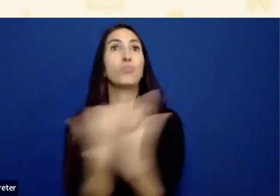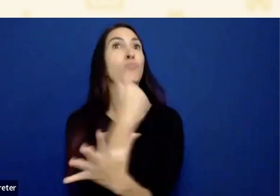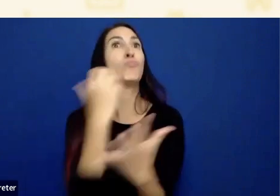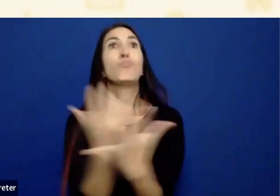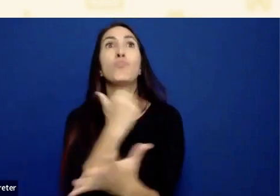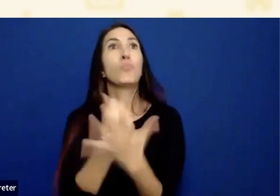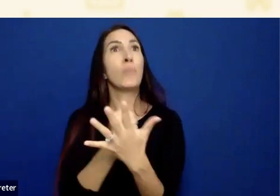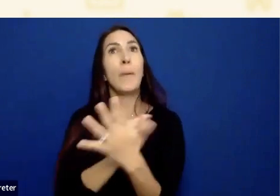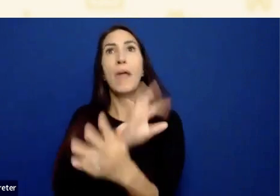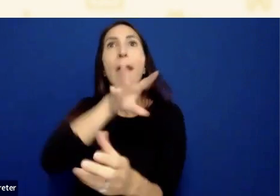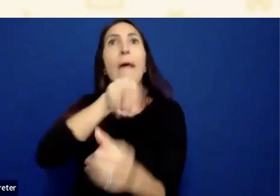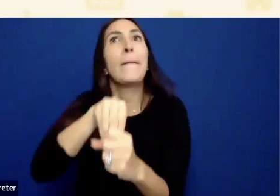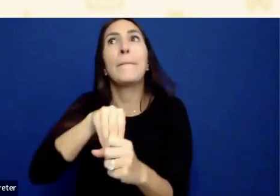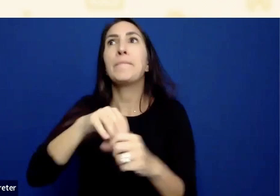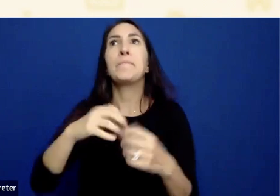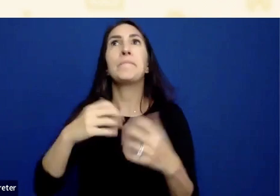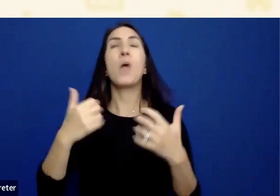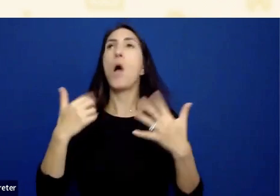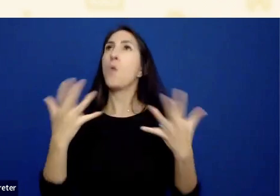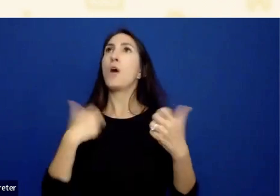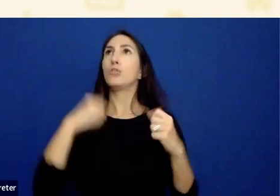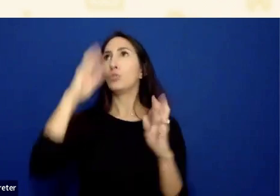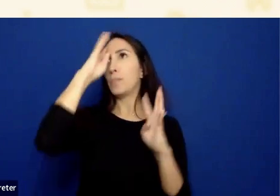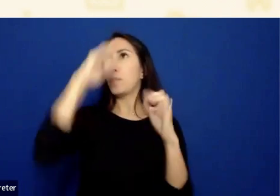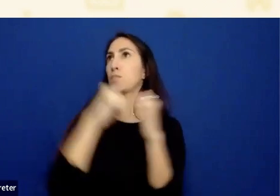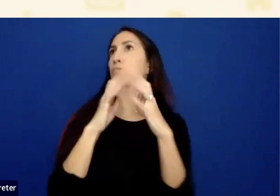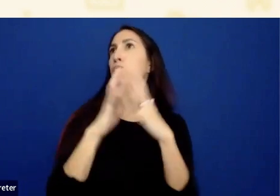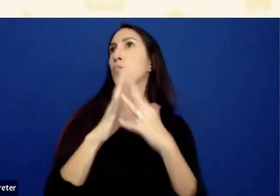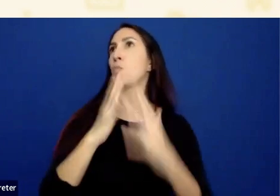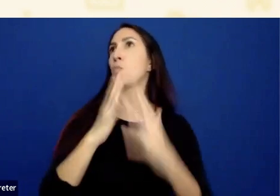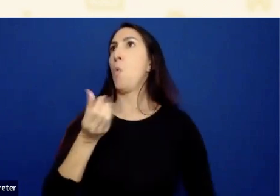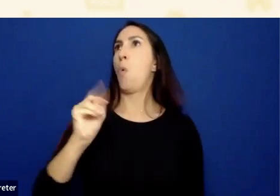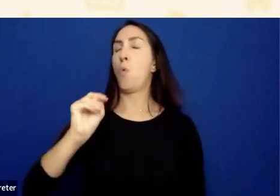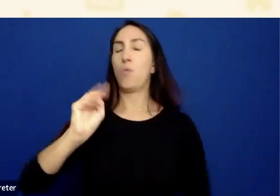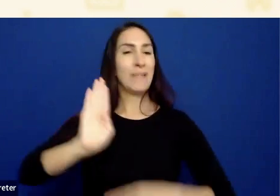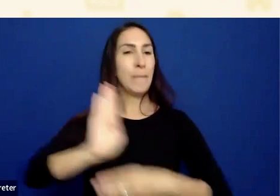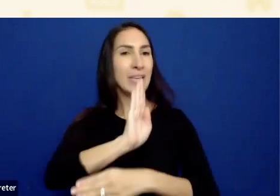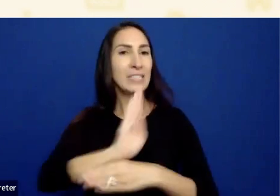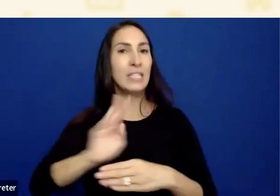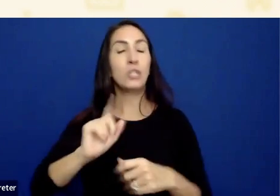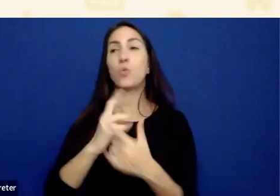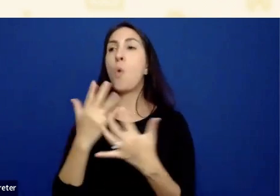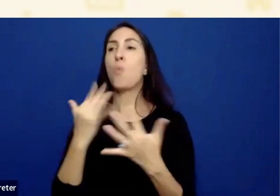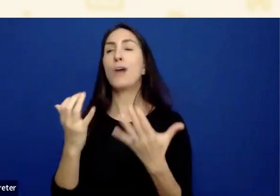to start a business or they just want to put out a blog and get known out there.